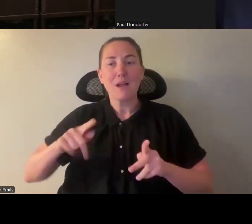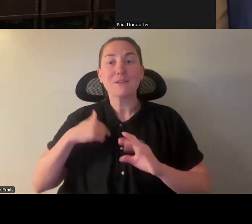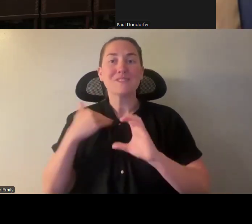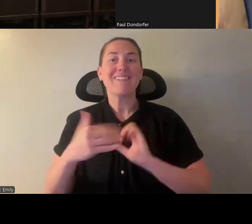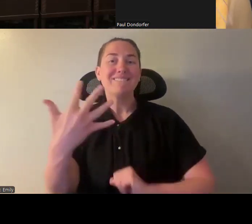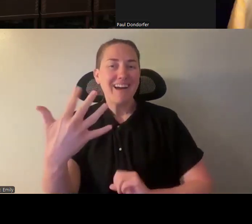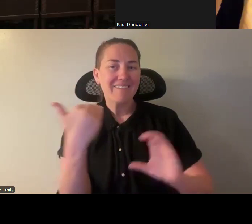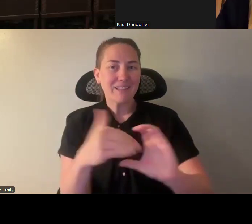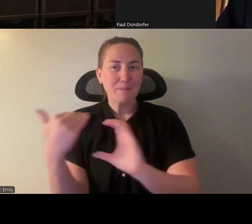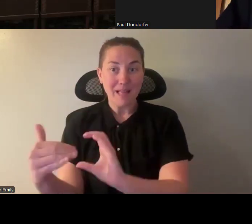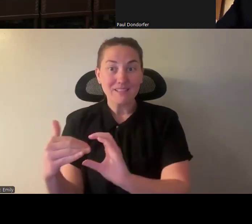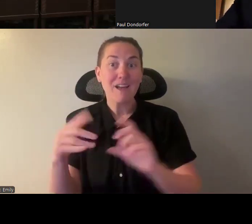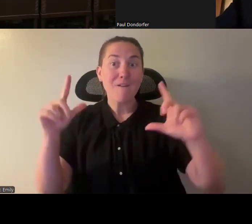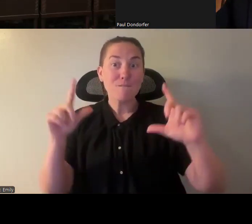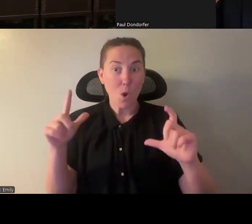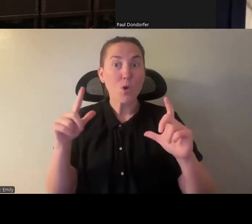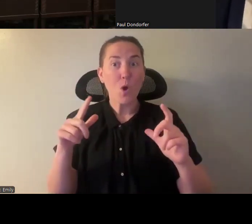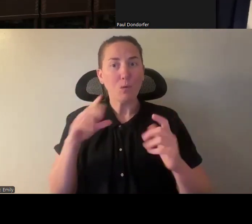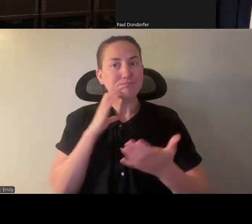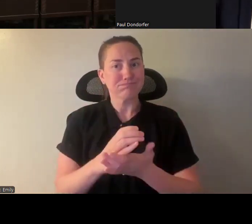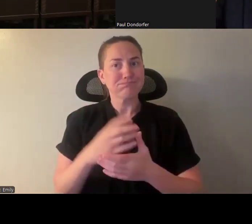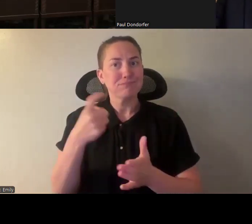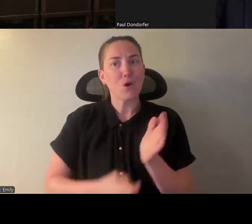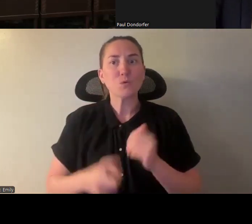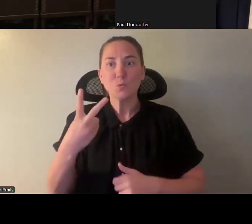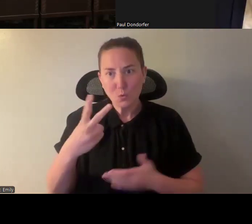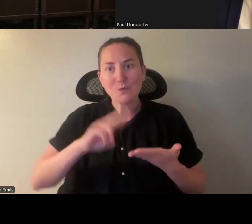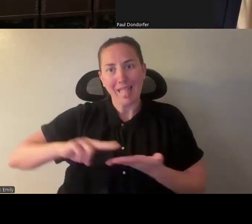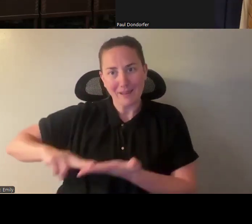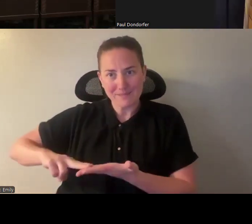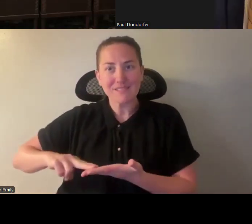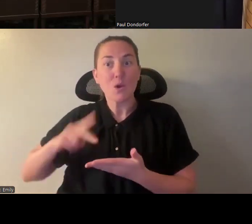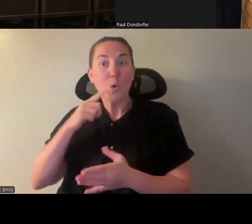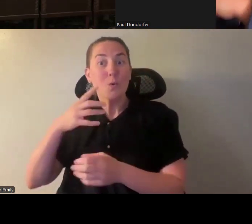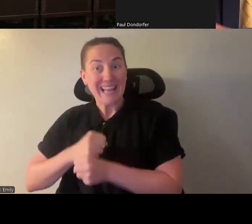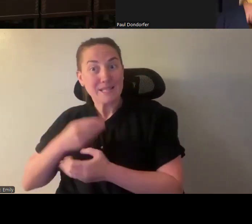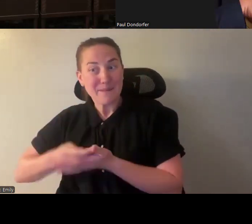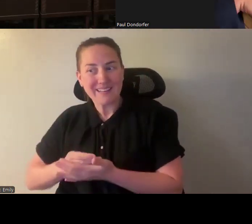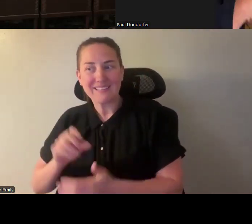to send a photo that's two stamps And Securus gets 70% of that revenue And what has happened